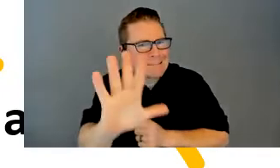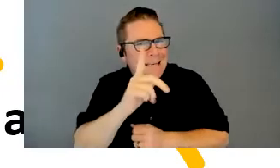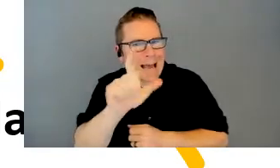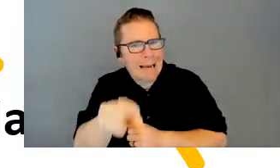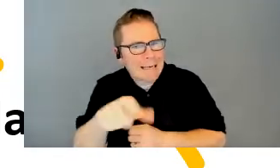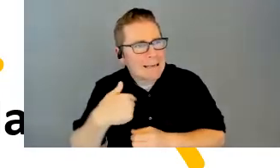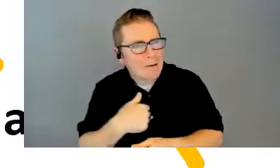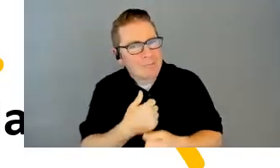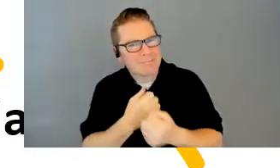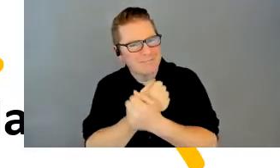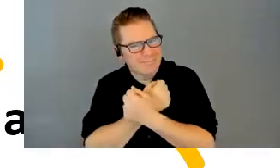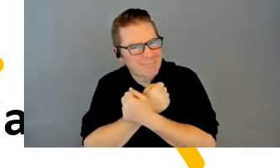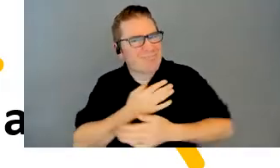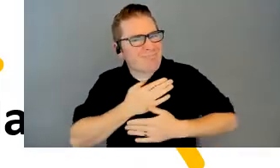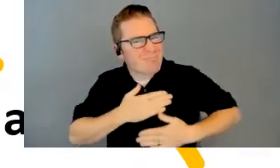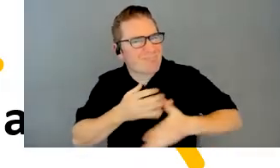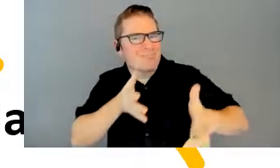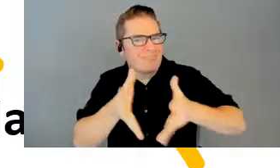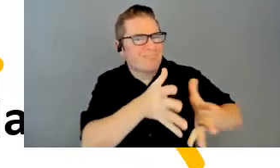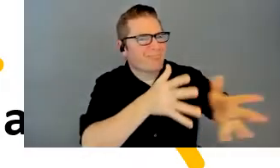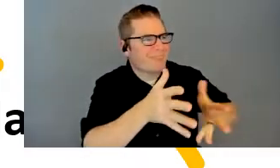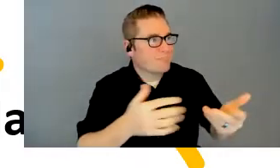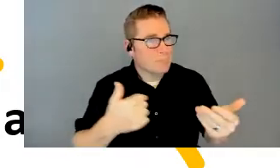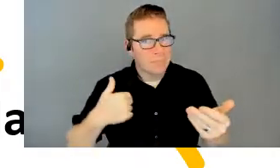that we look forward to seeing them both inside and outside of the classroom.